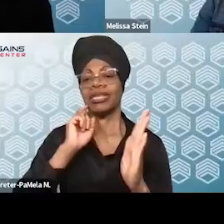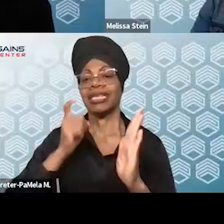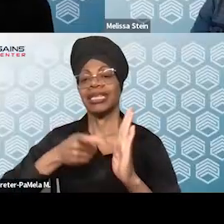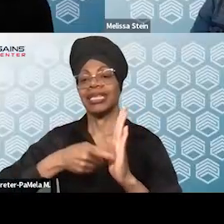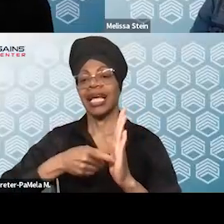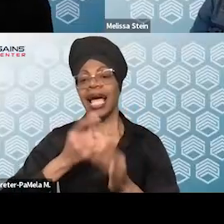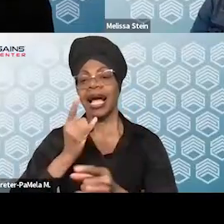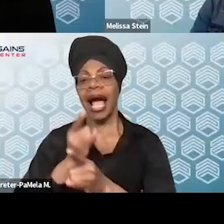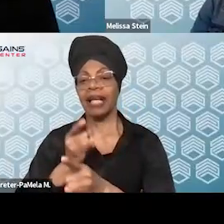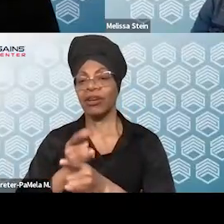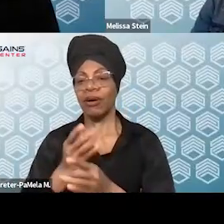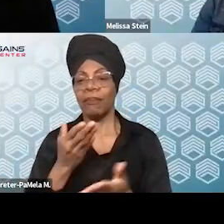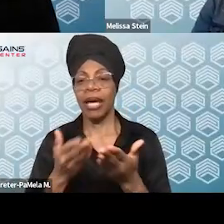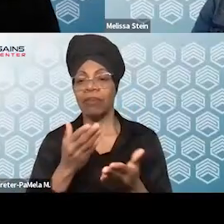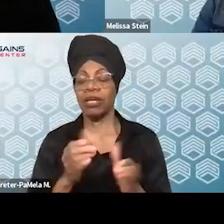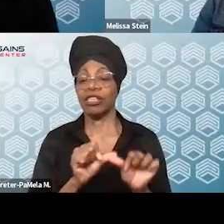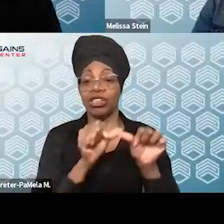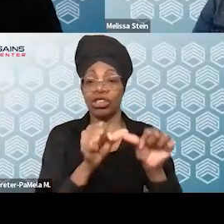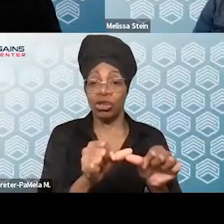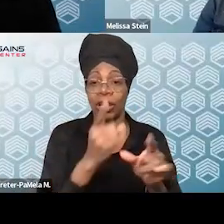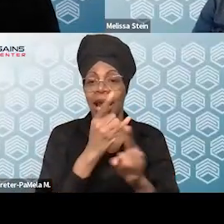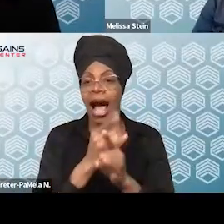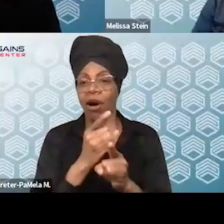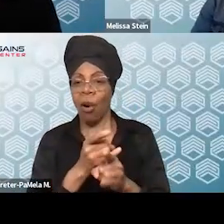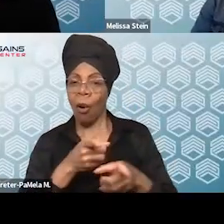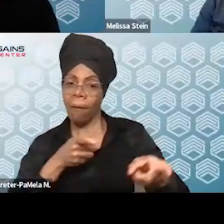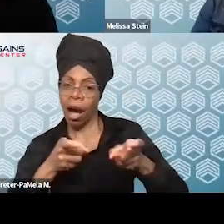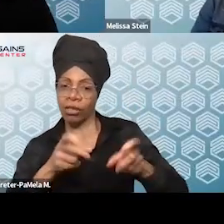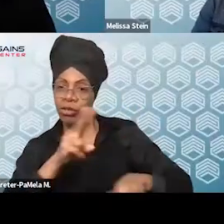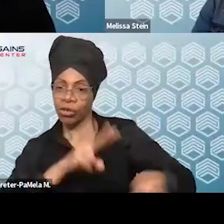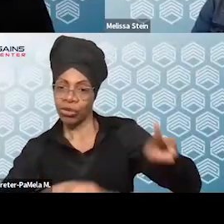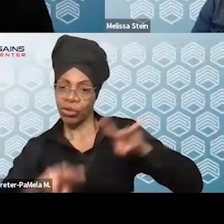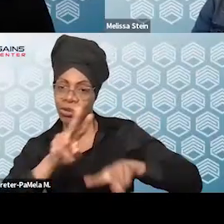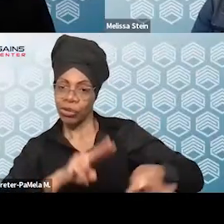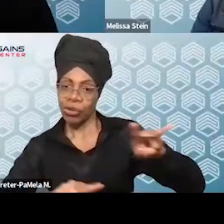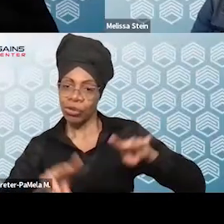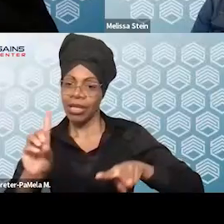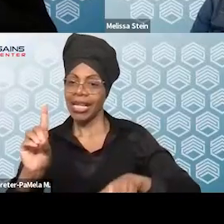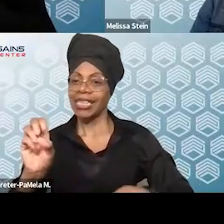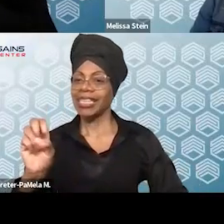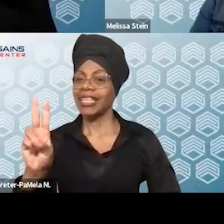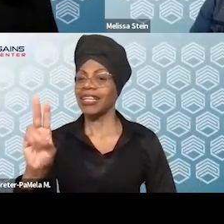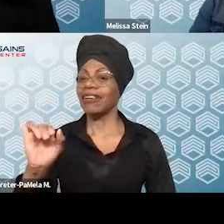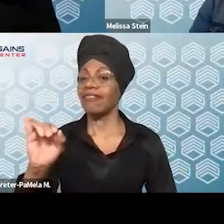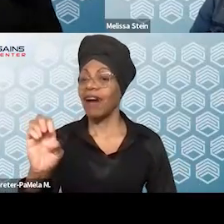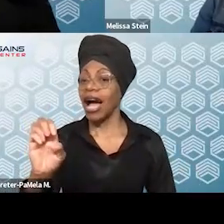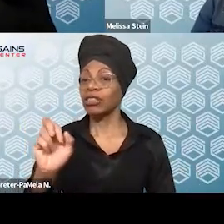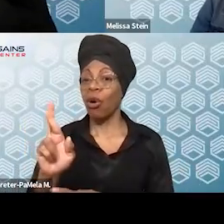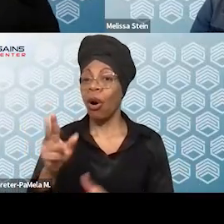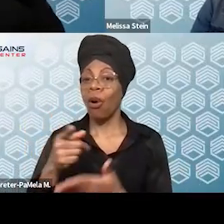whether it's through a continuous alcohol monitoring device or, you know, what they call wearables